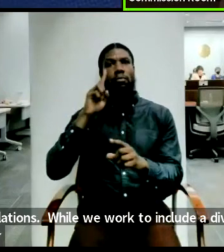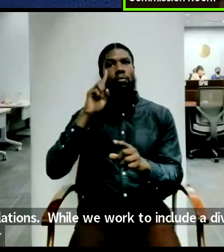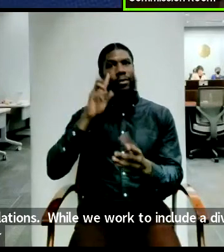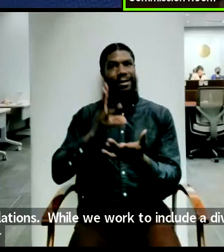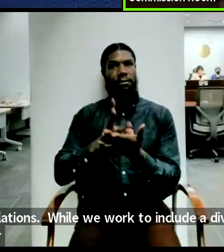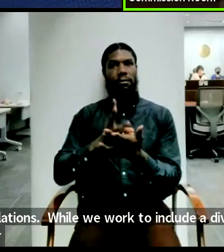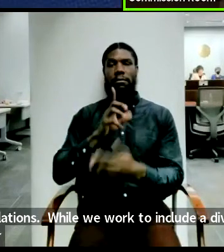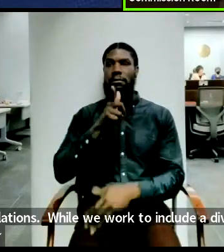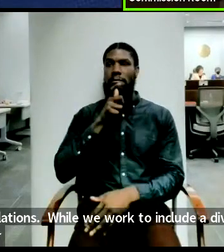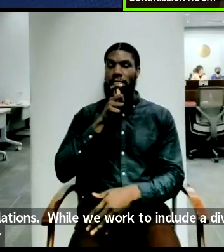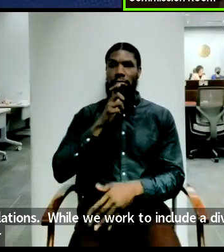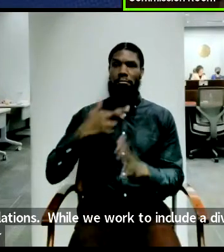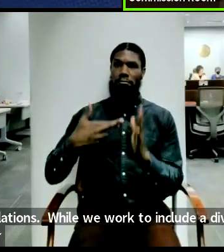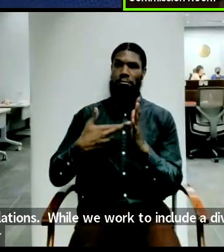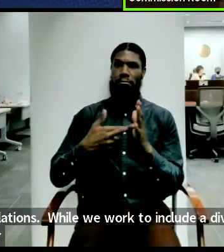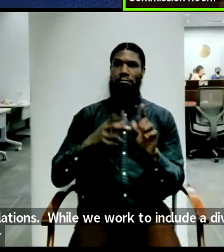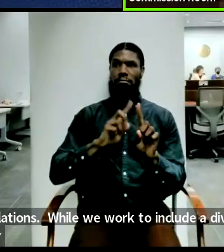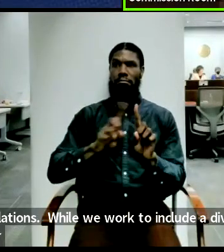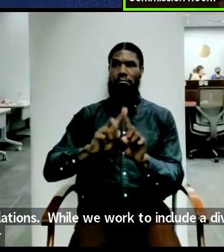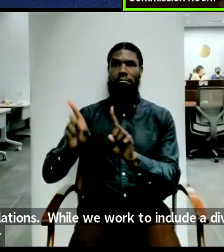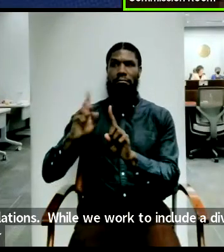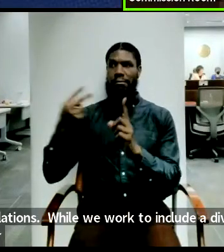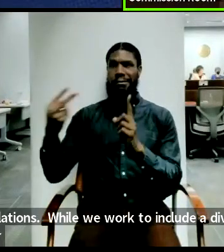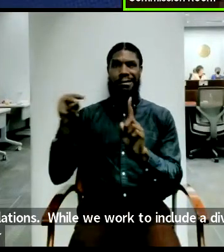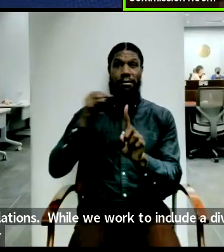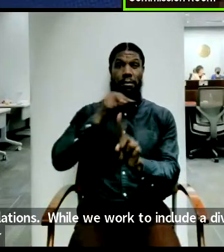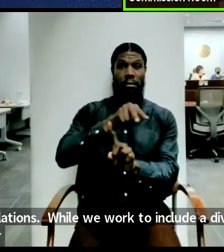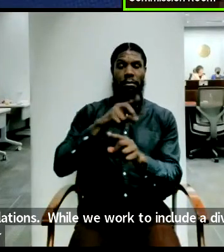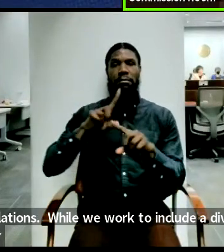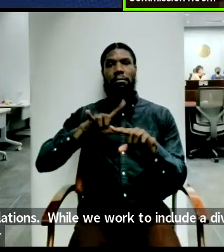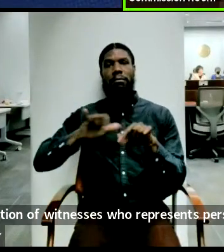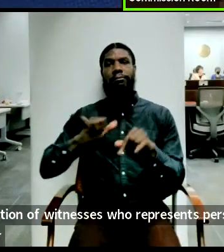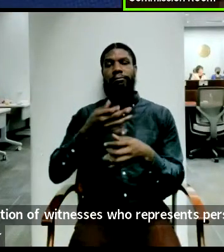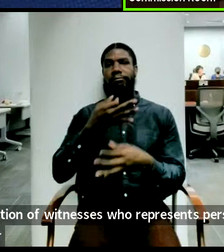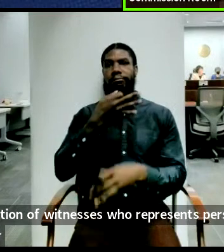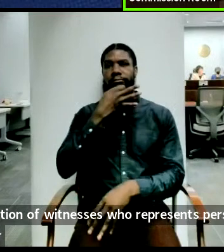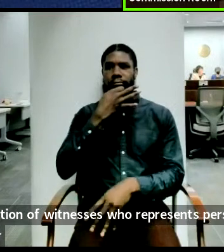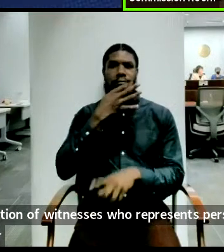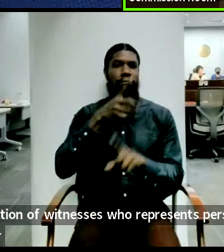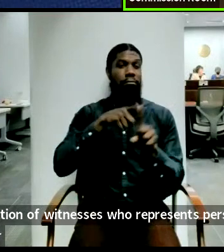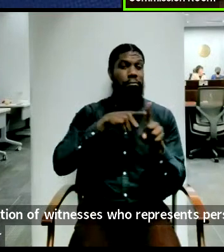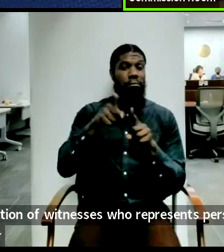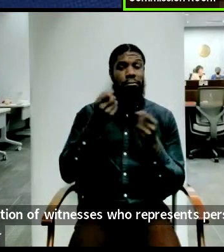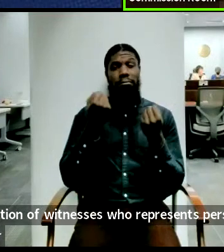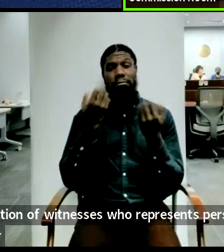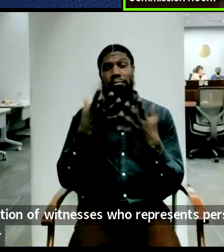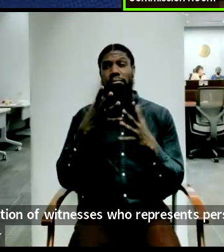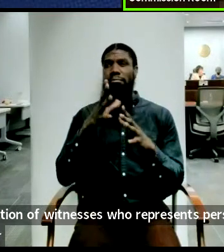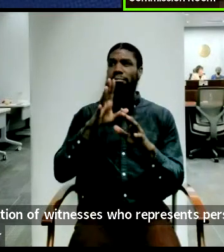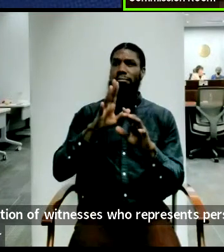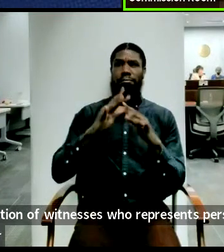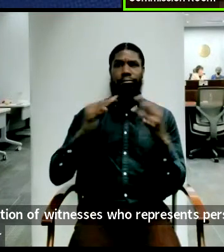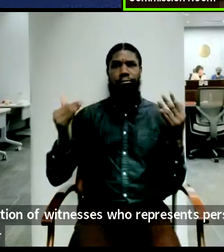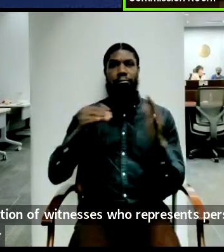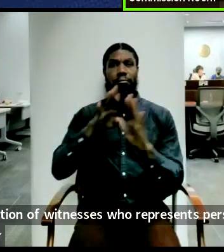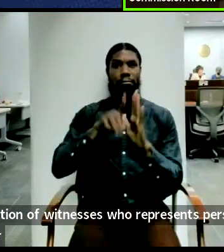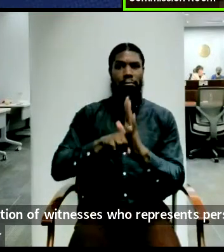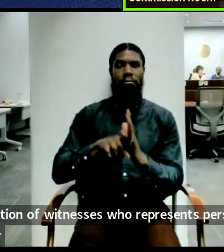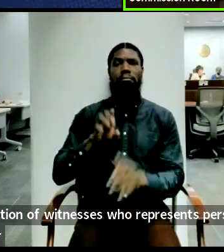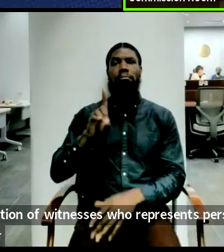perspectives and expertise from a variety of backgrounds, we recognize of course that it is